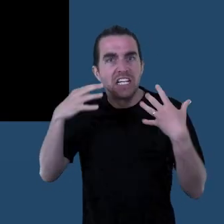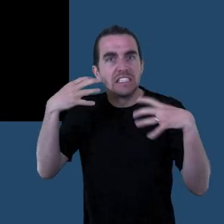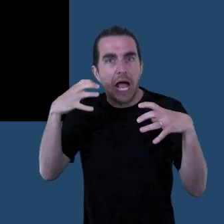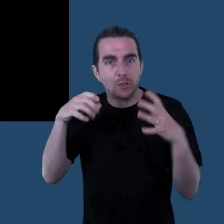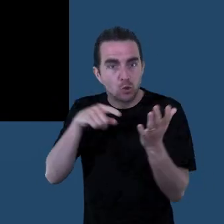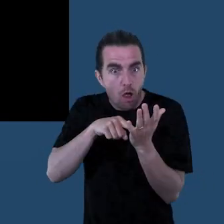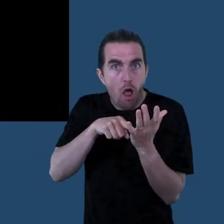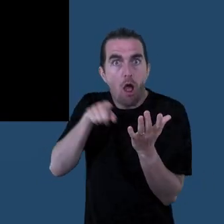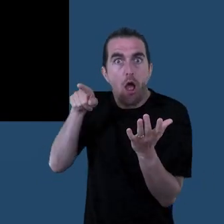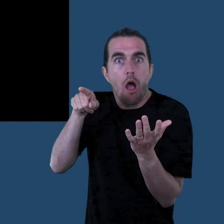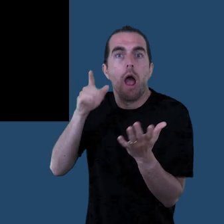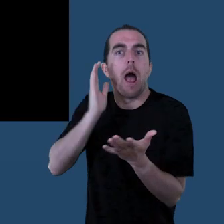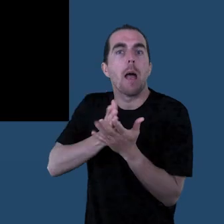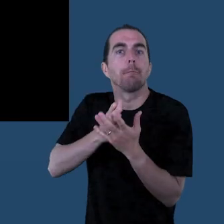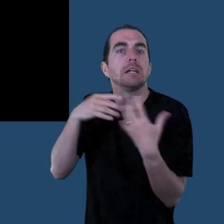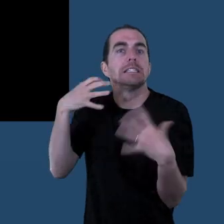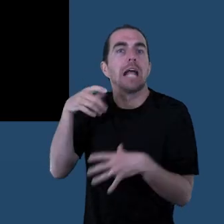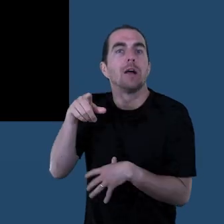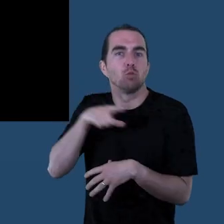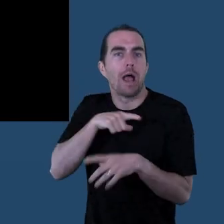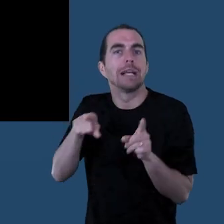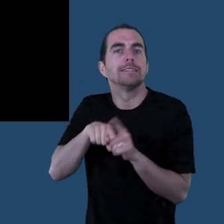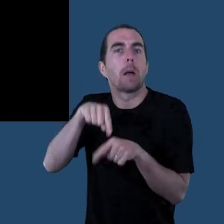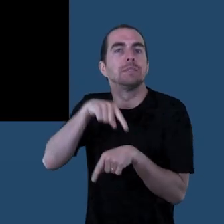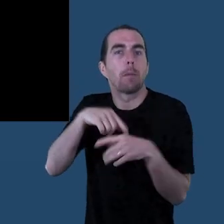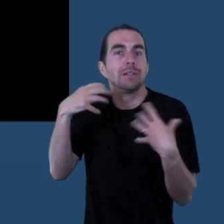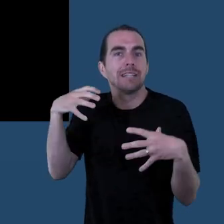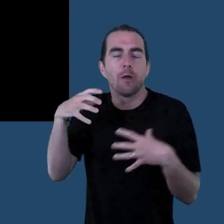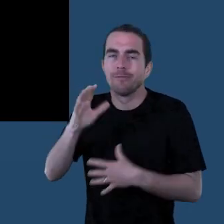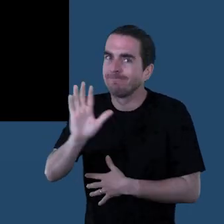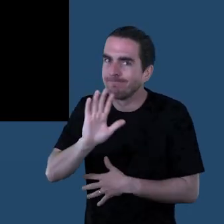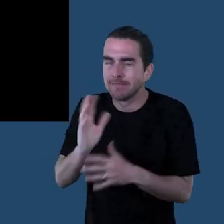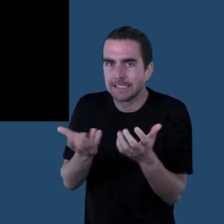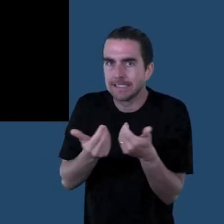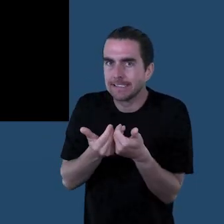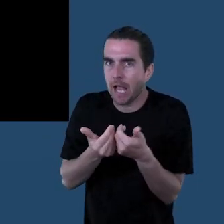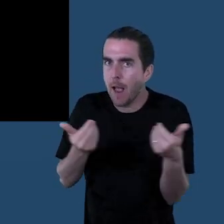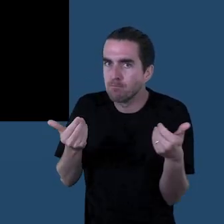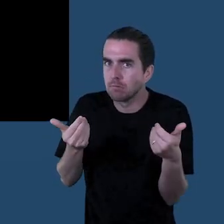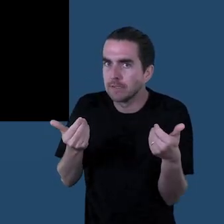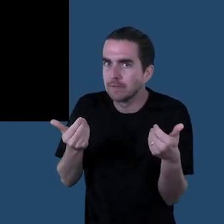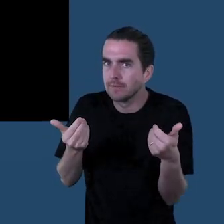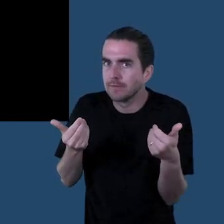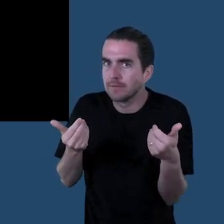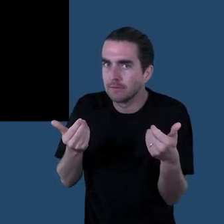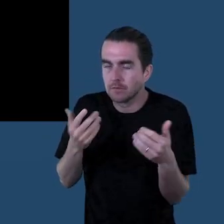and they certainly did live at the same time as the dinosaurs, but they are their own separate group.